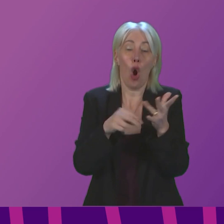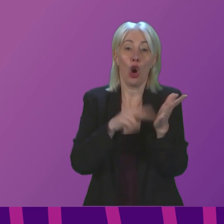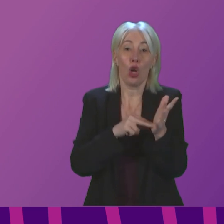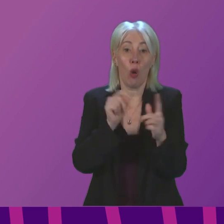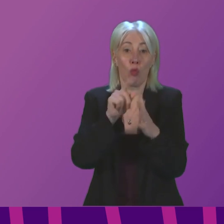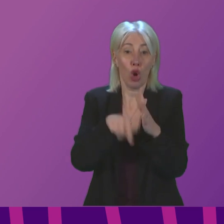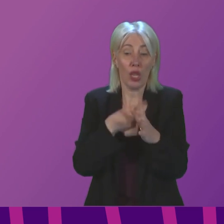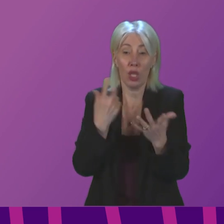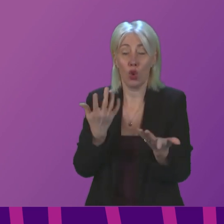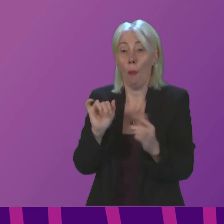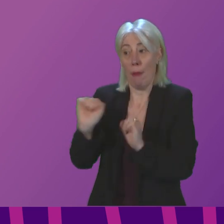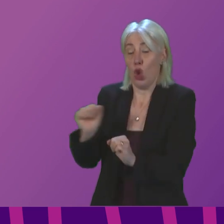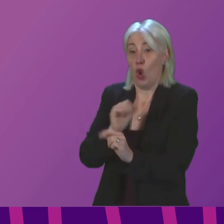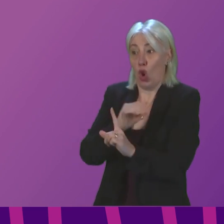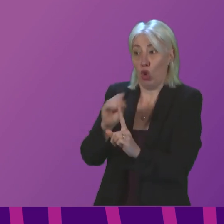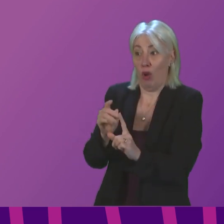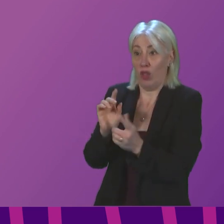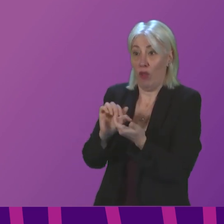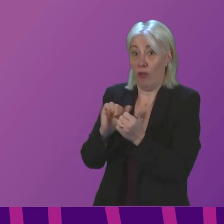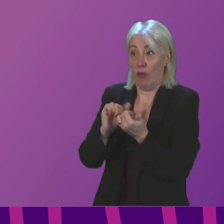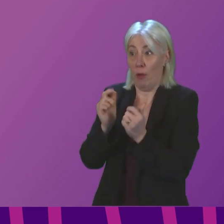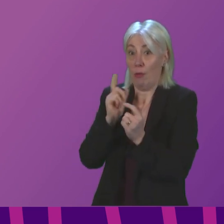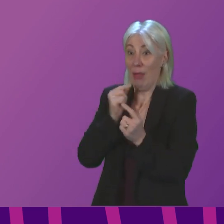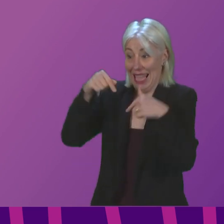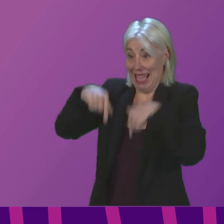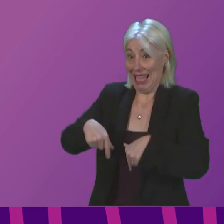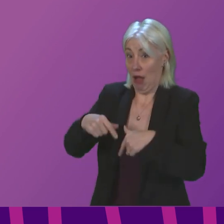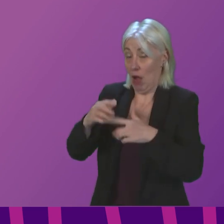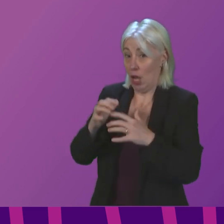should take that up with their colleagues in London.